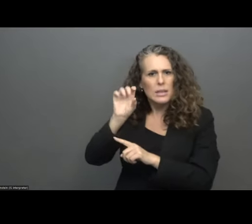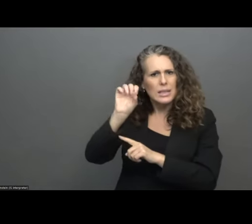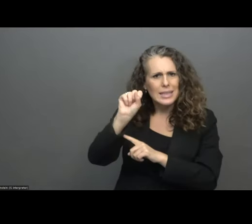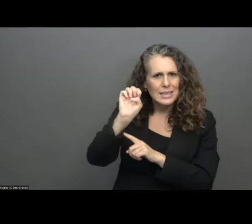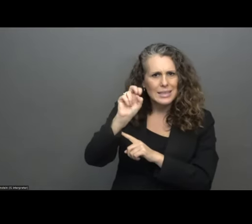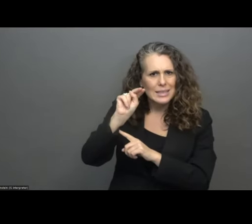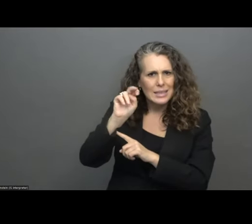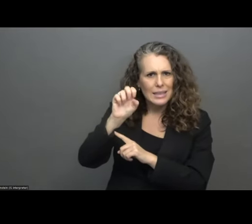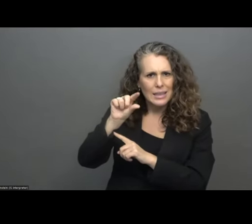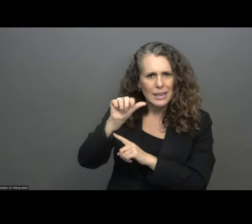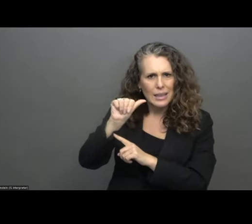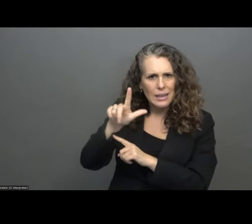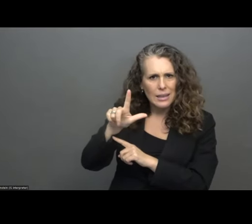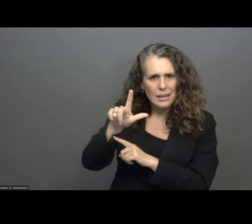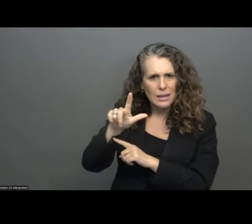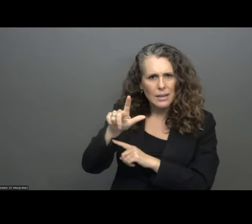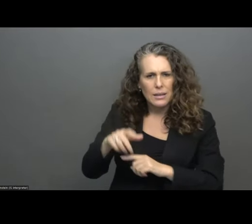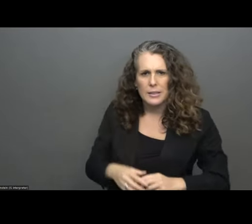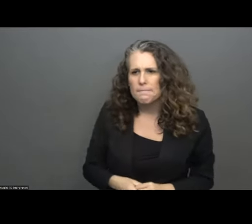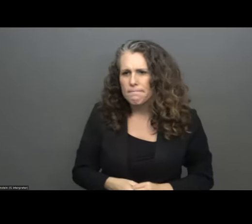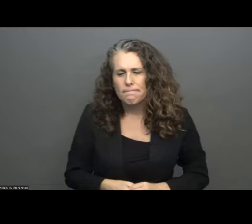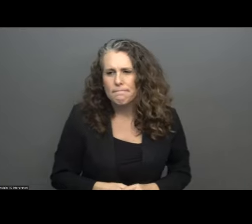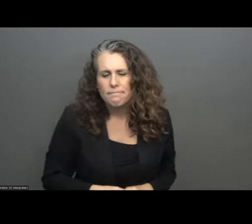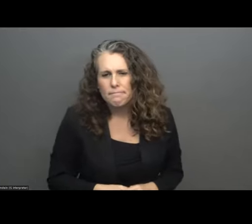yet. 11:40:32 National doctors have be the last